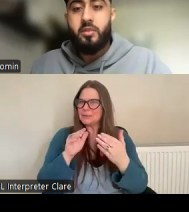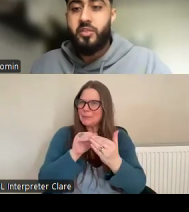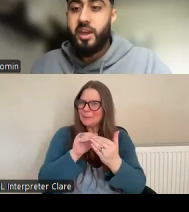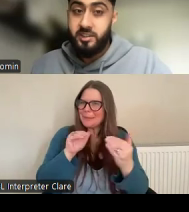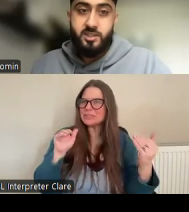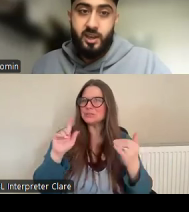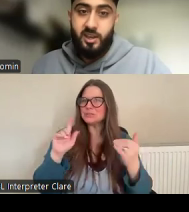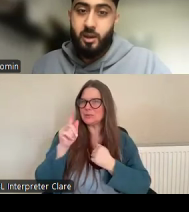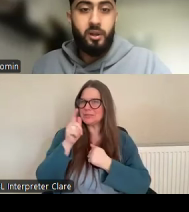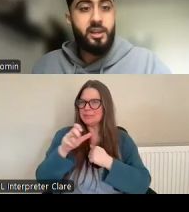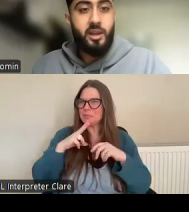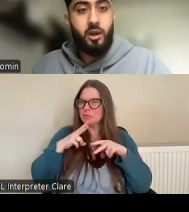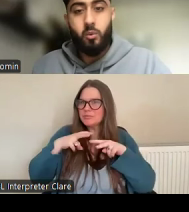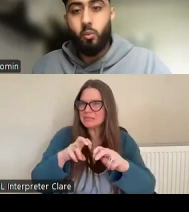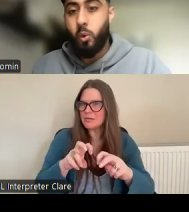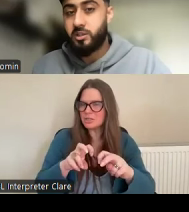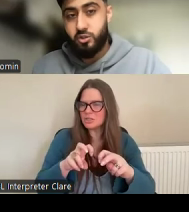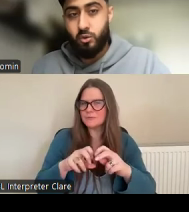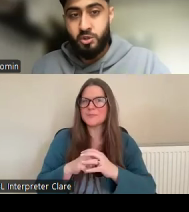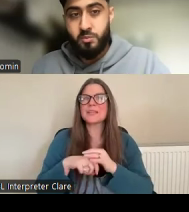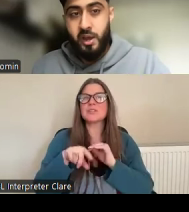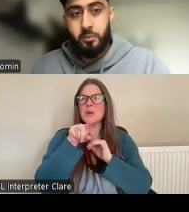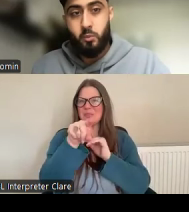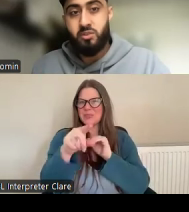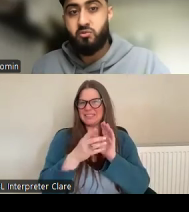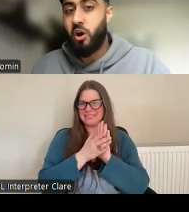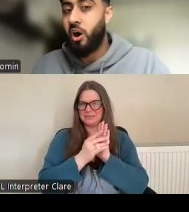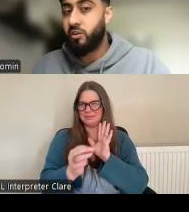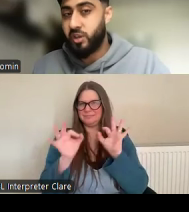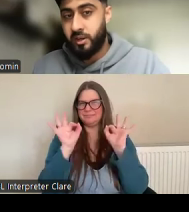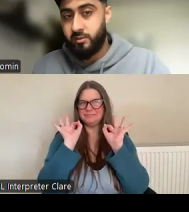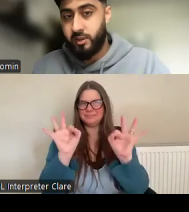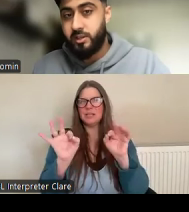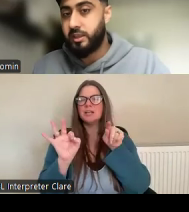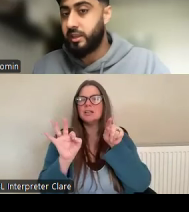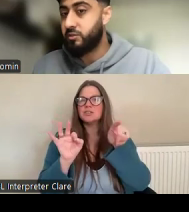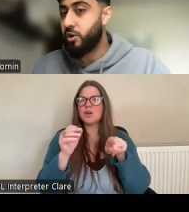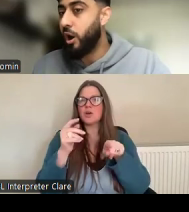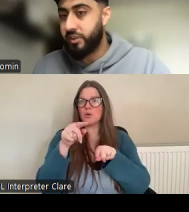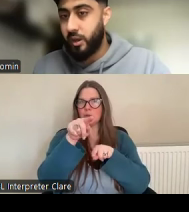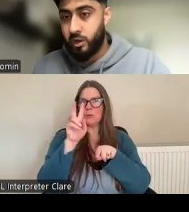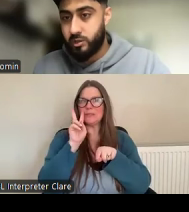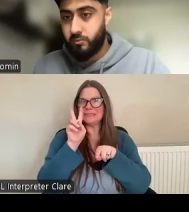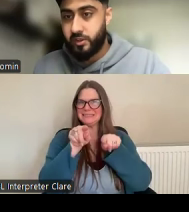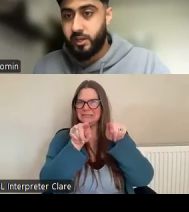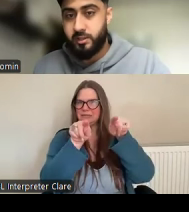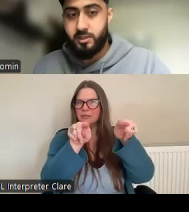This example here works so much better, where you've got half-term activities and then you've got half-term workshops for kids.